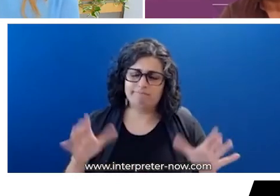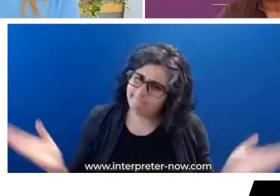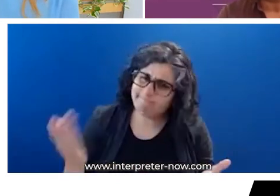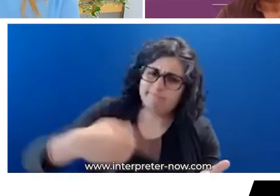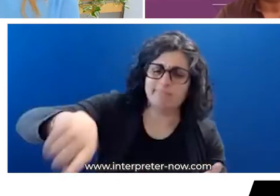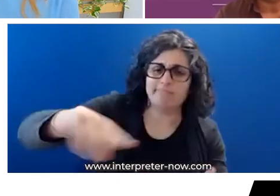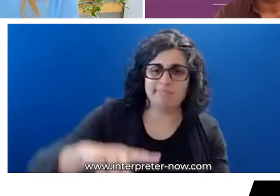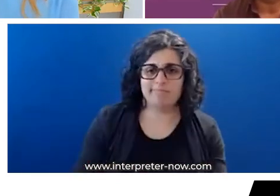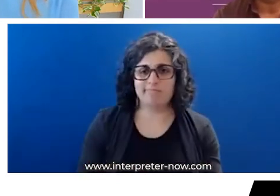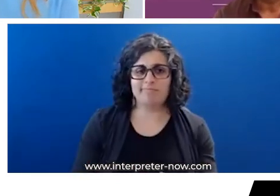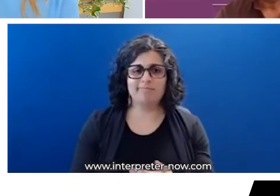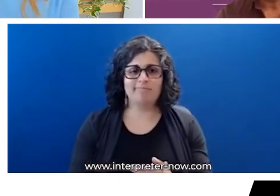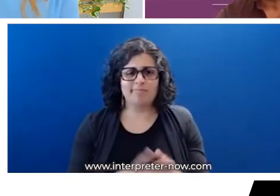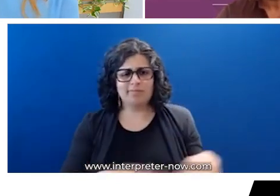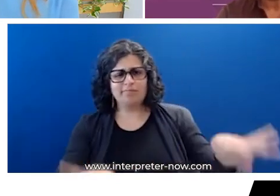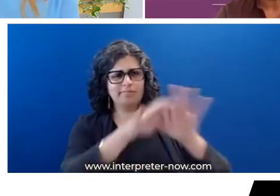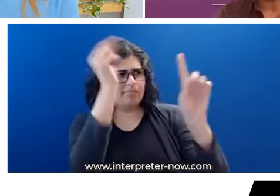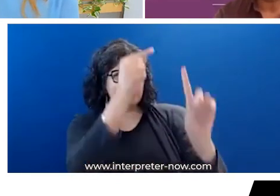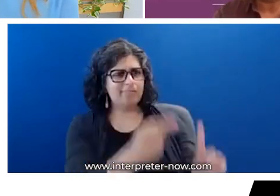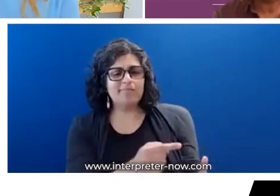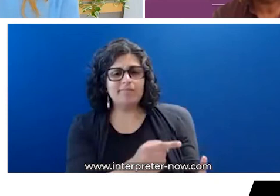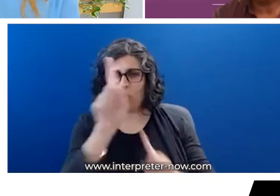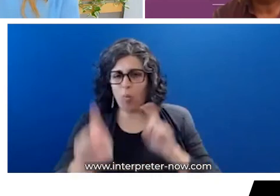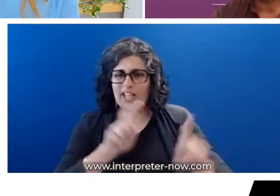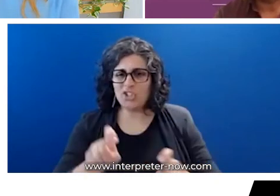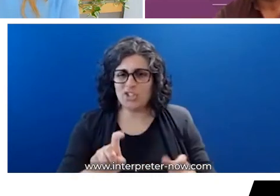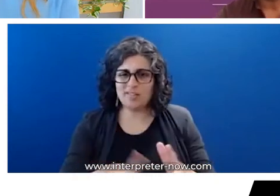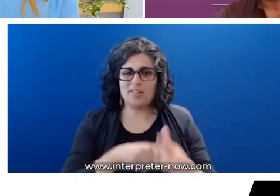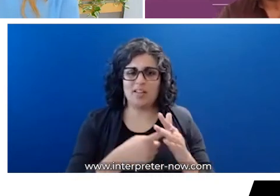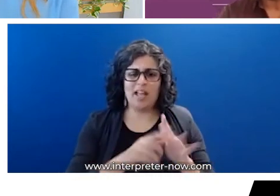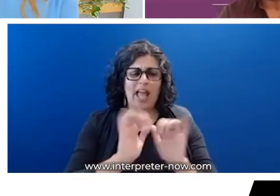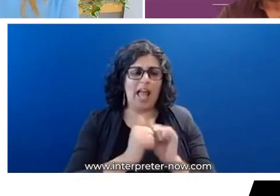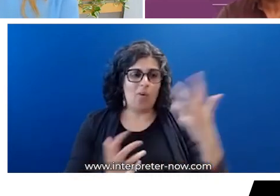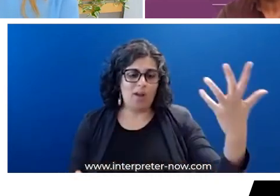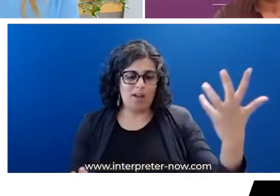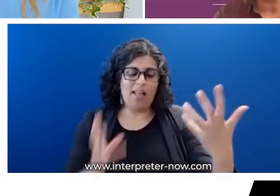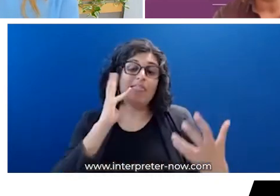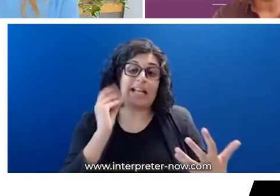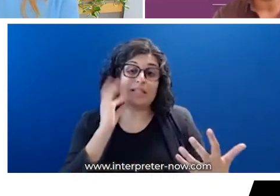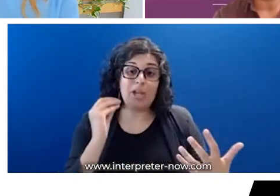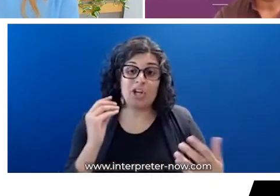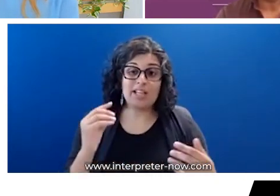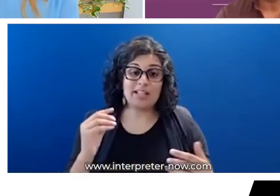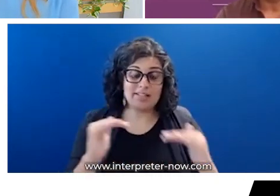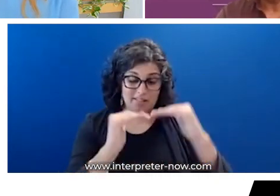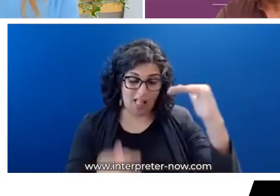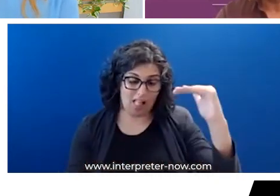that I mentioned in the beginning. How do we bridge the experience gap between employees that are in person and those who are working remotely?